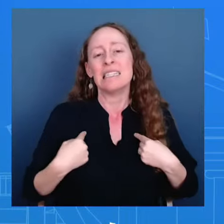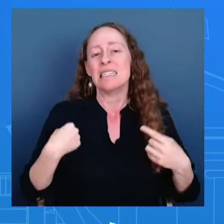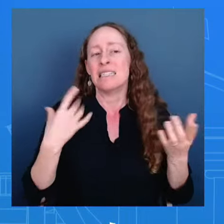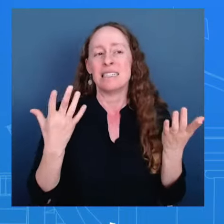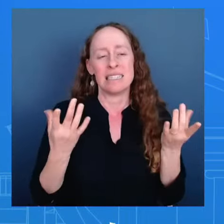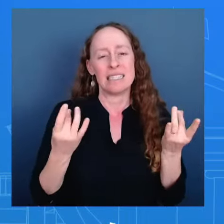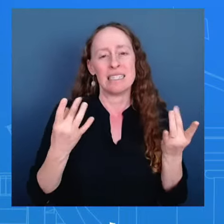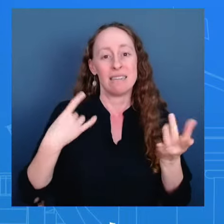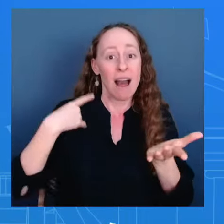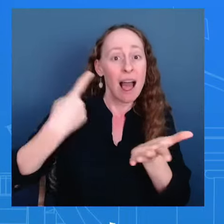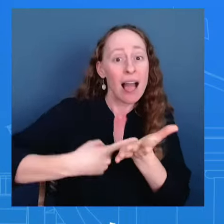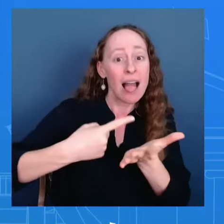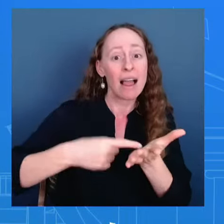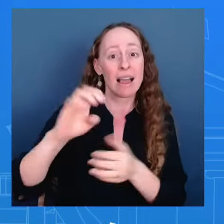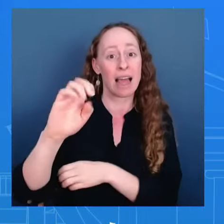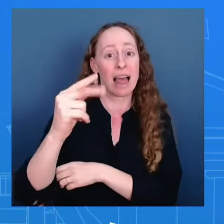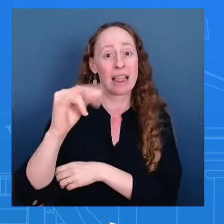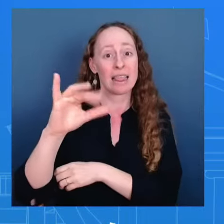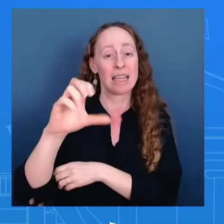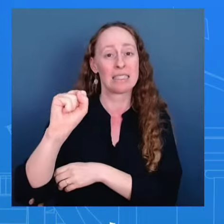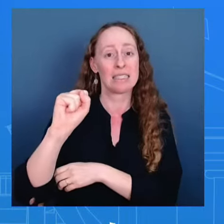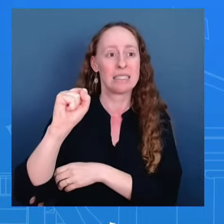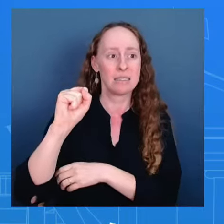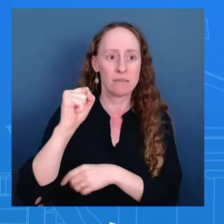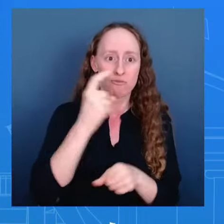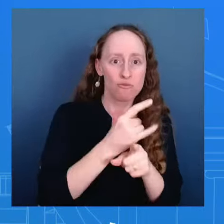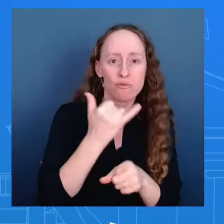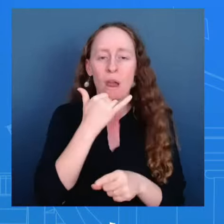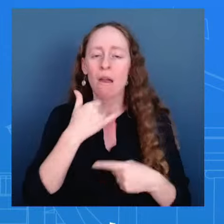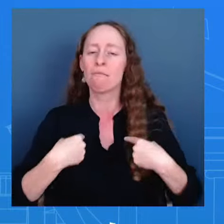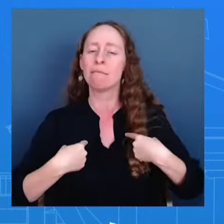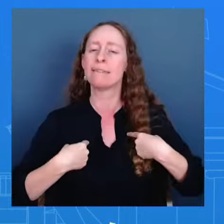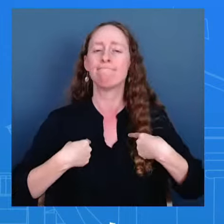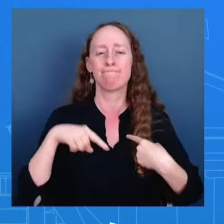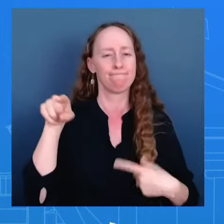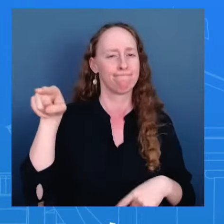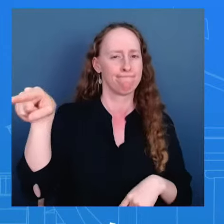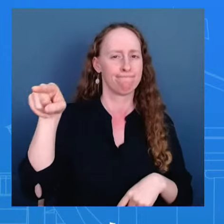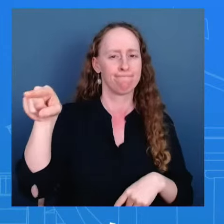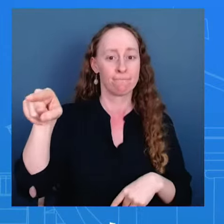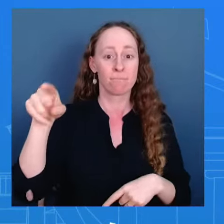So, any recusals, that's subject to the Supreme Court. That is something for them to decide.